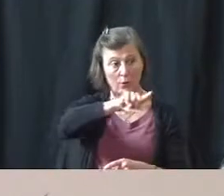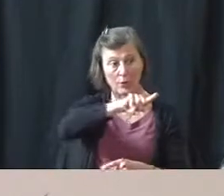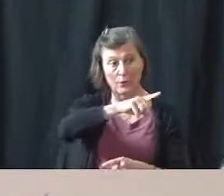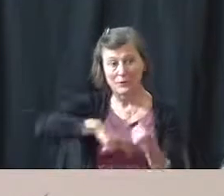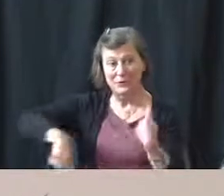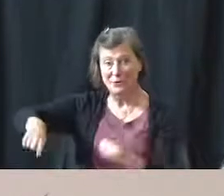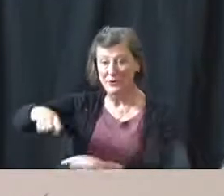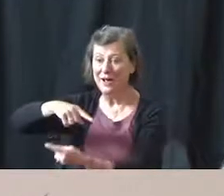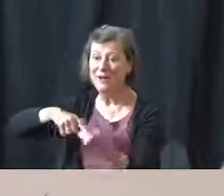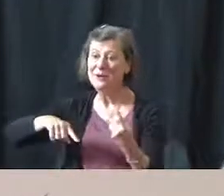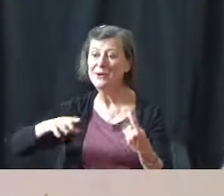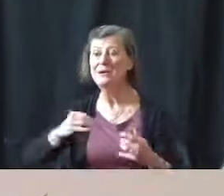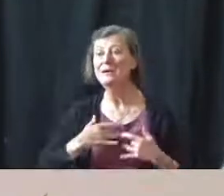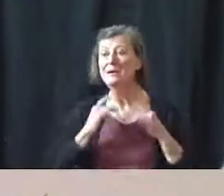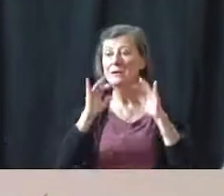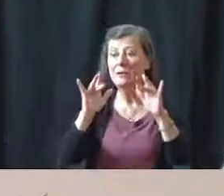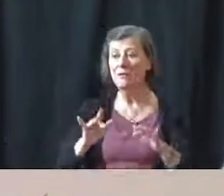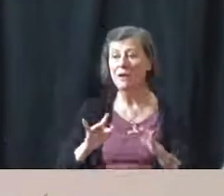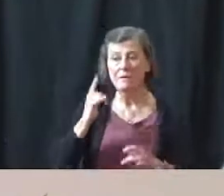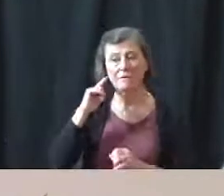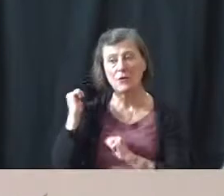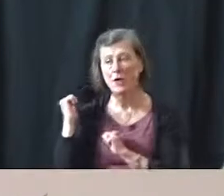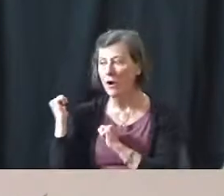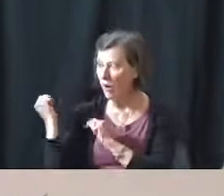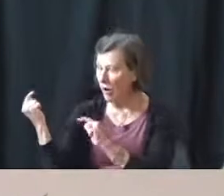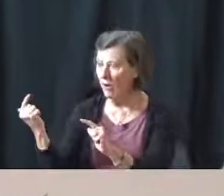Compassion for all beings.